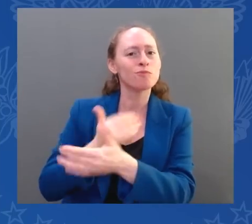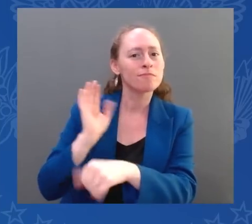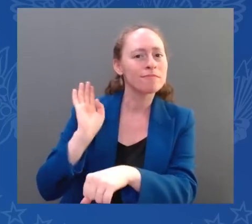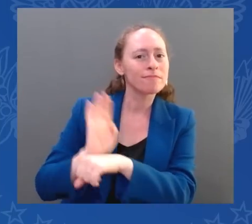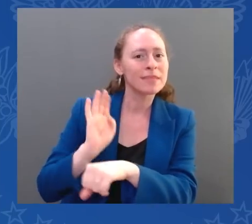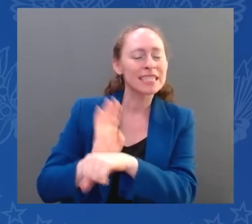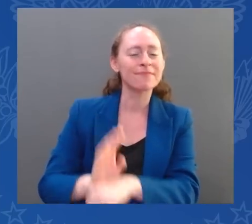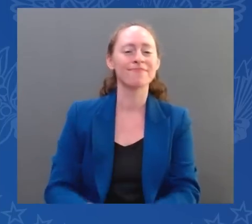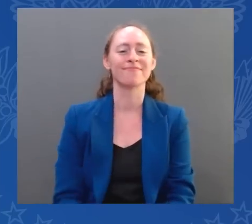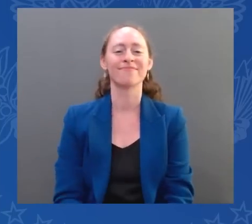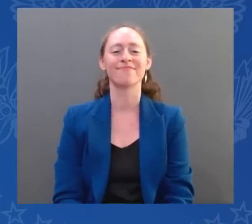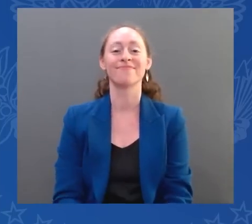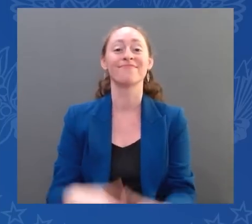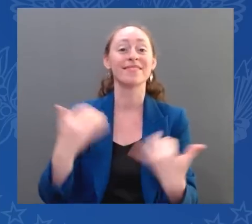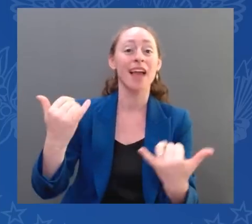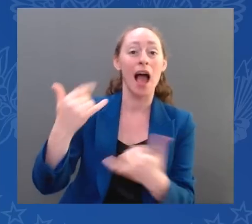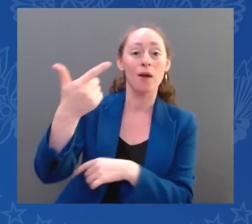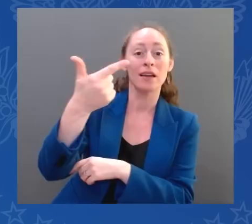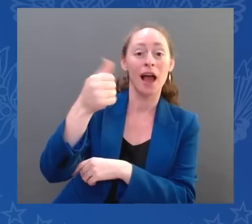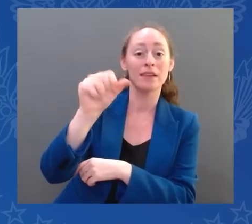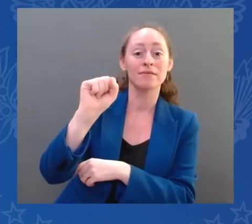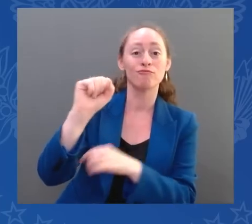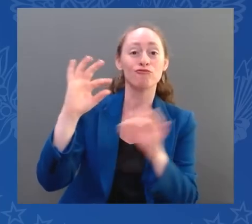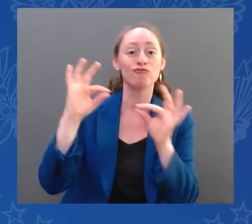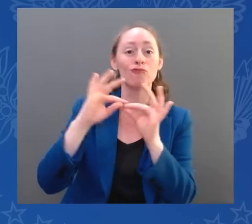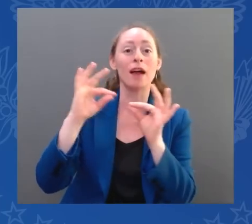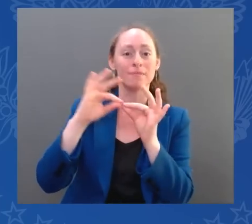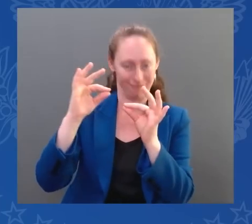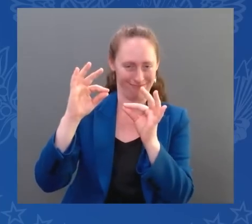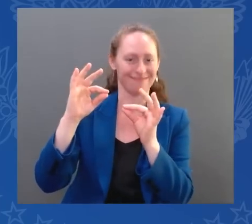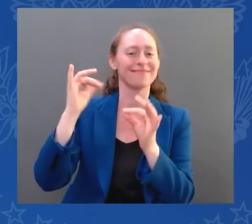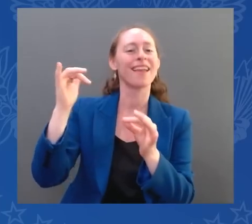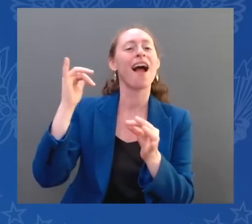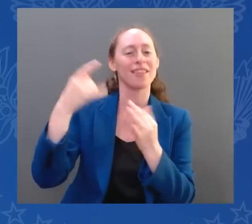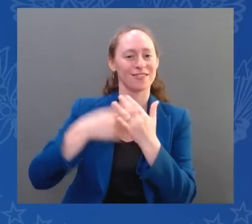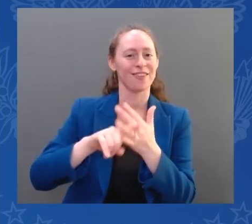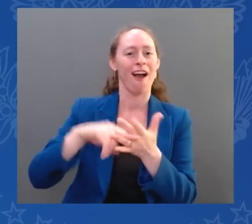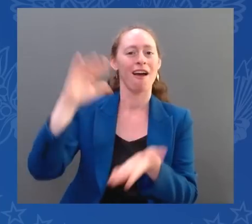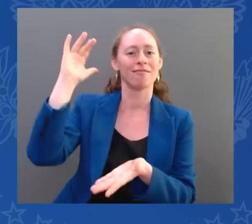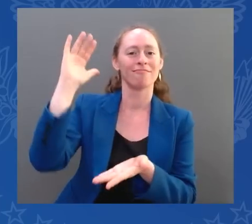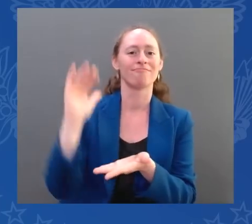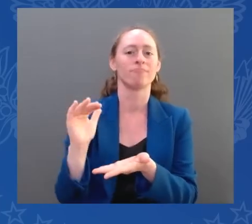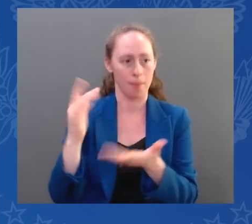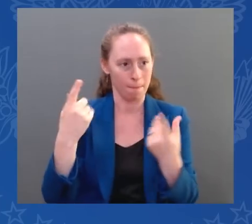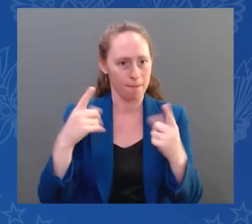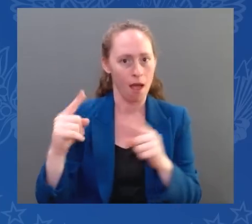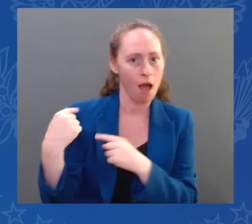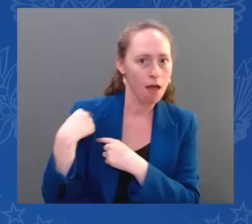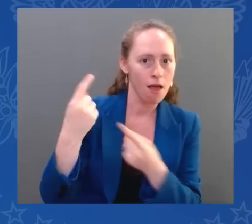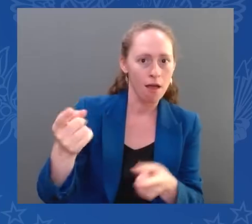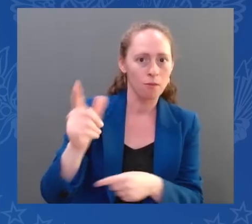single-day decrease in gas prices in a decade. We still have a lot of work to do. I'm not suggesting -- there's a lot more work to do.